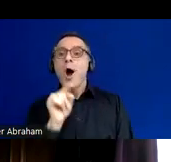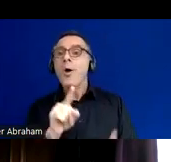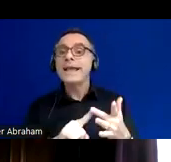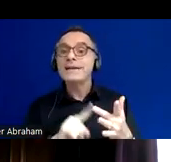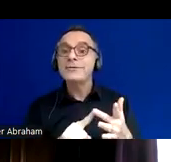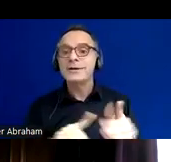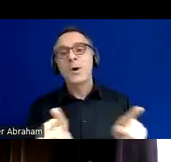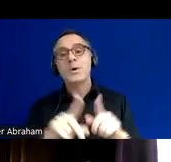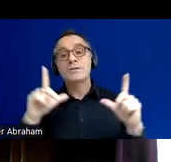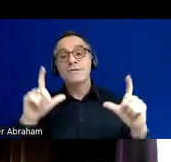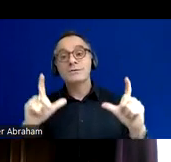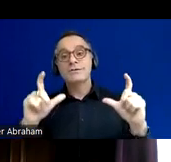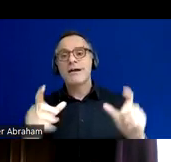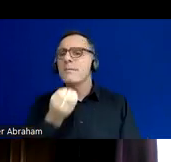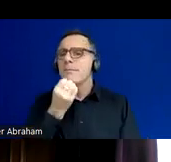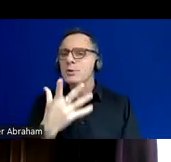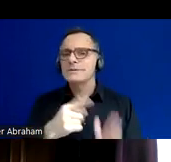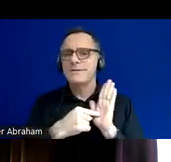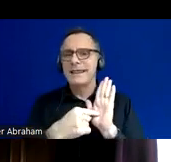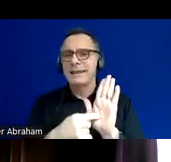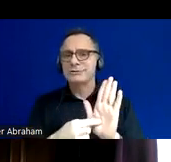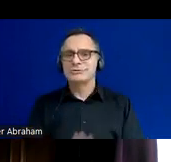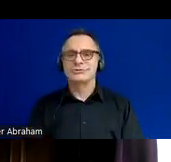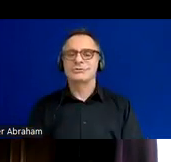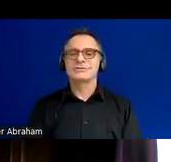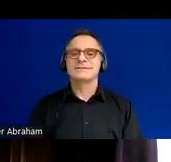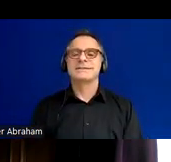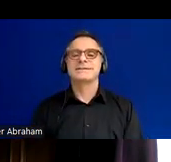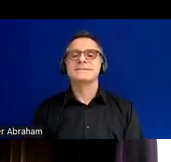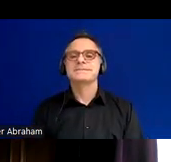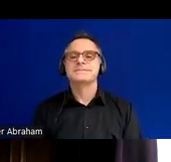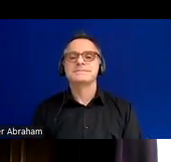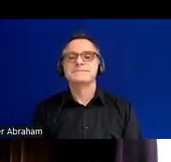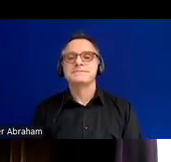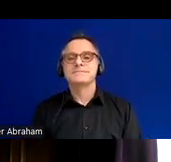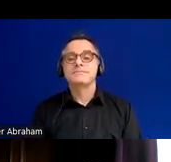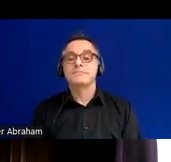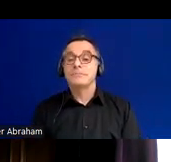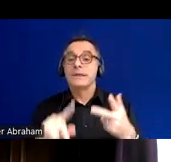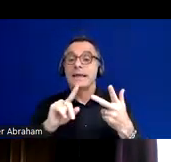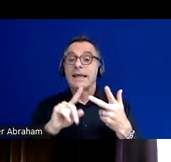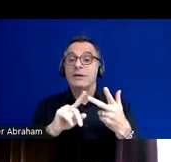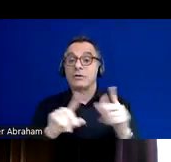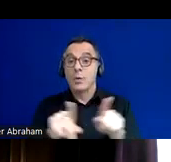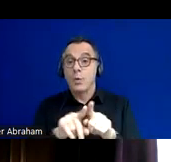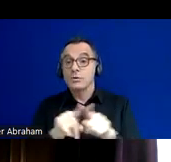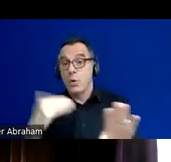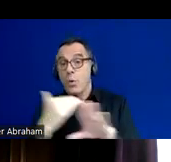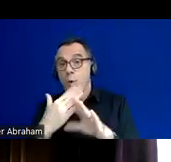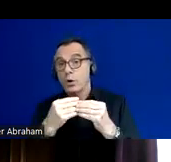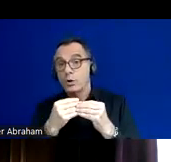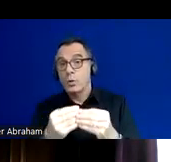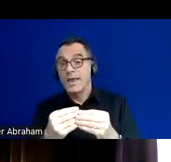it's a really beautiful image. Ingrid also worked with participants from the